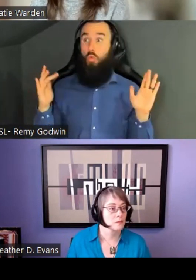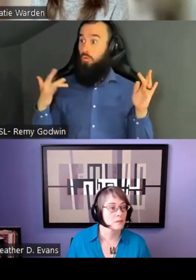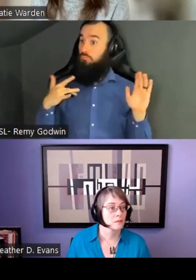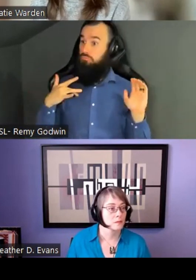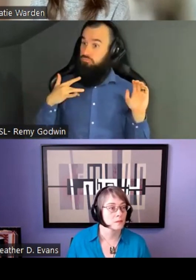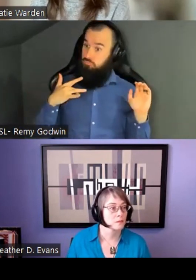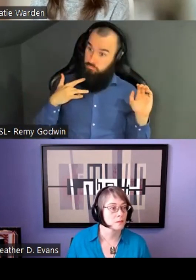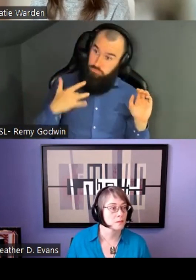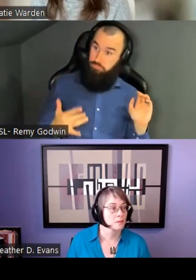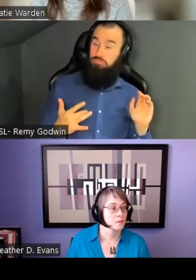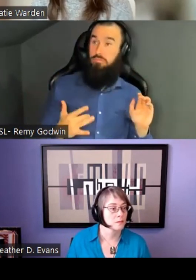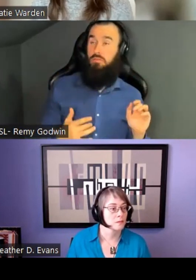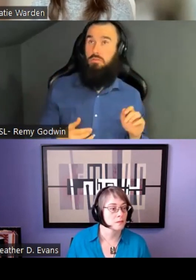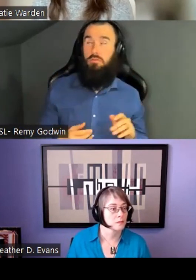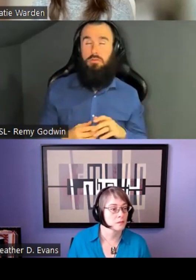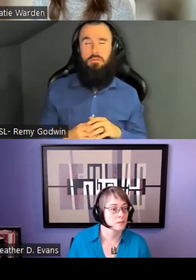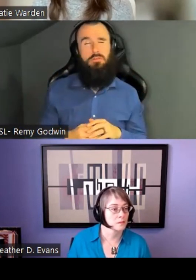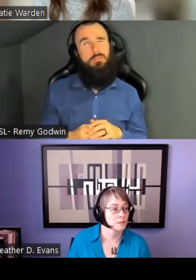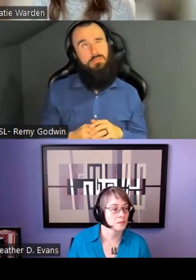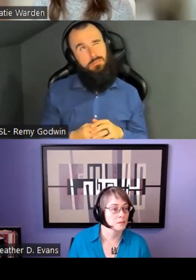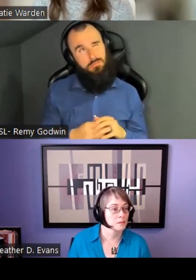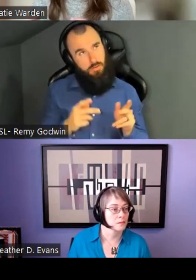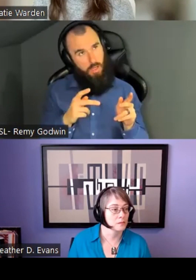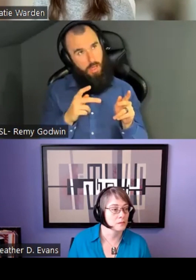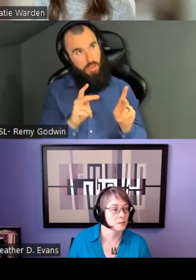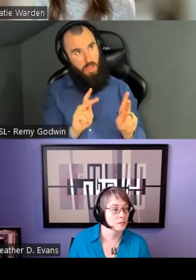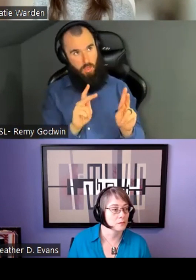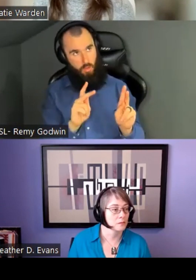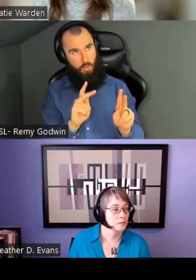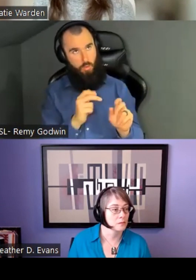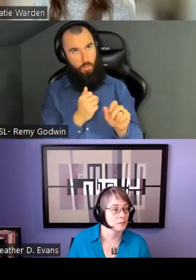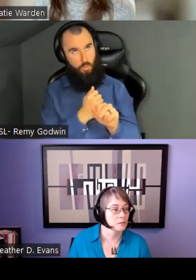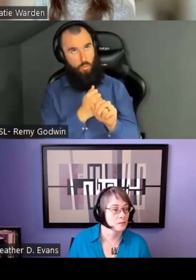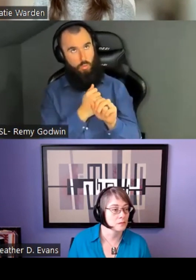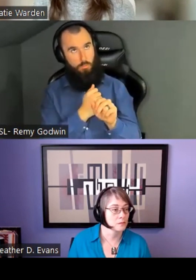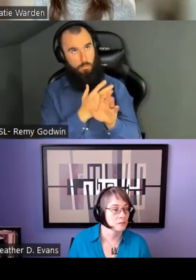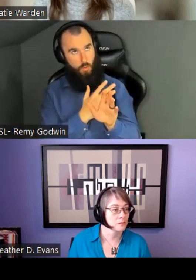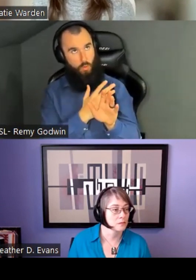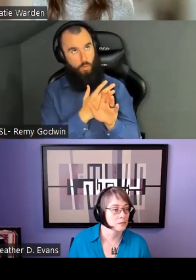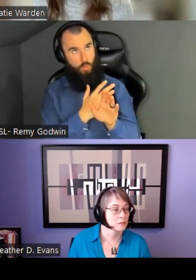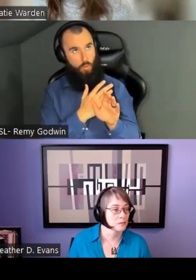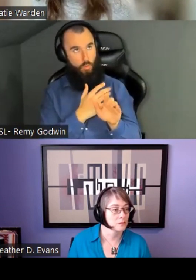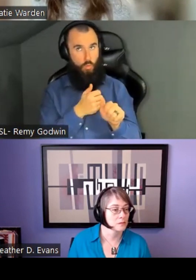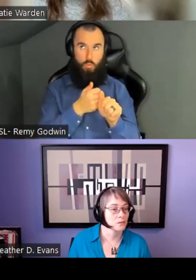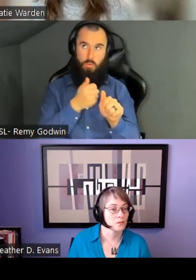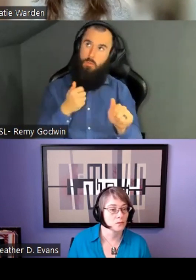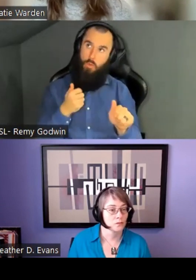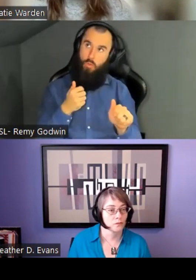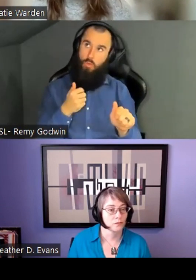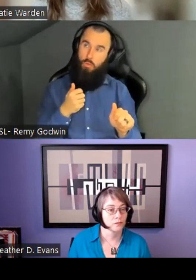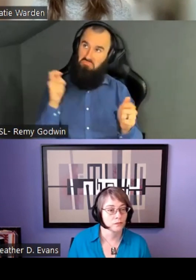would allowing remote participation change the fundamental nature of the meeting? Can people still share information?